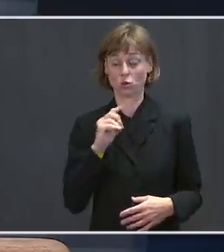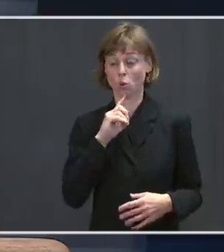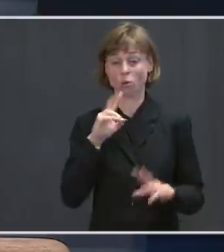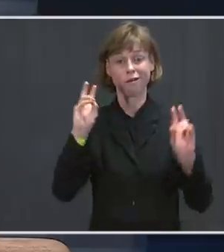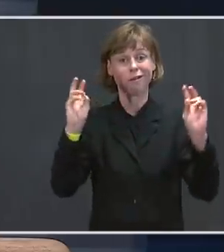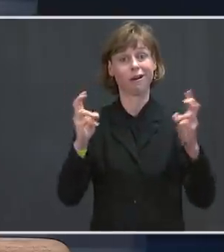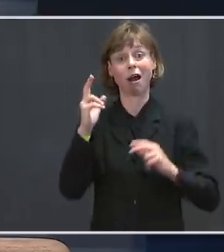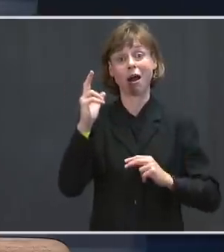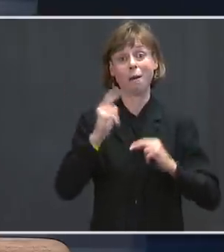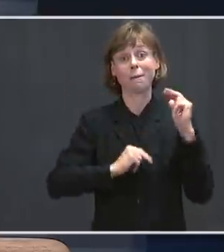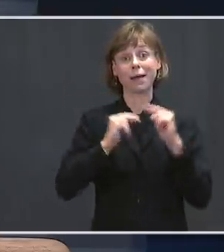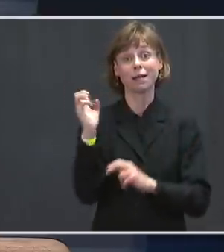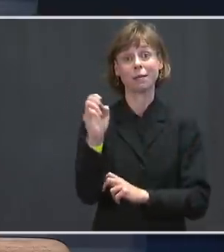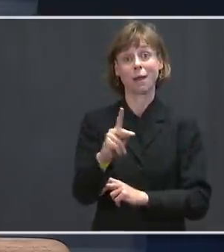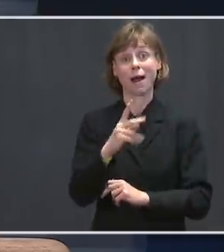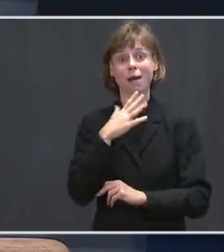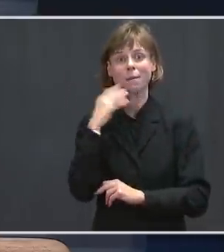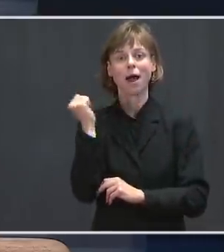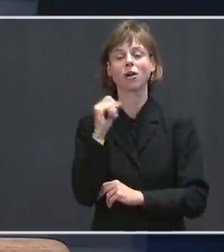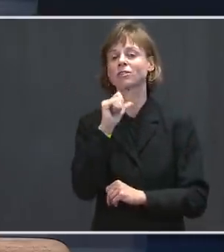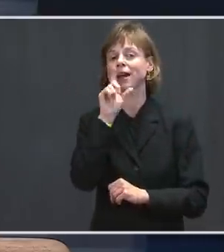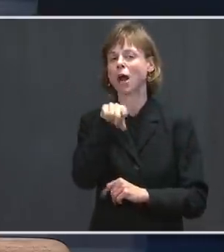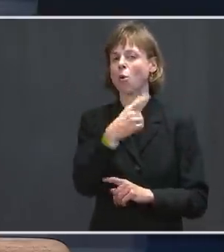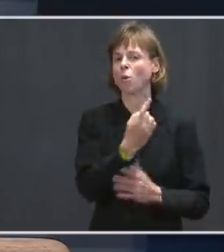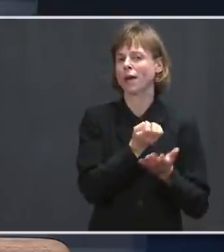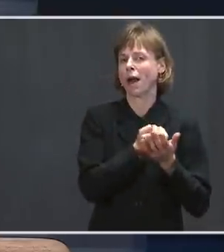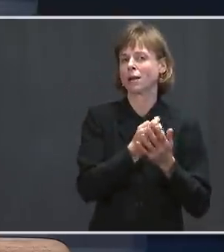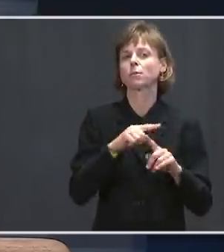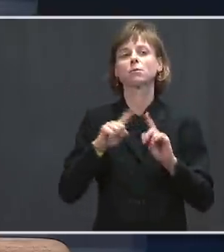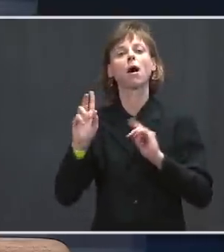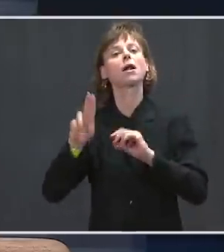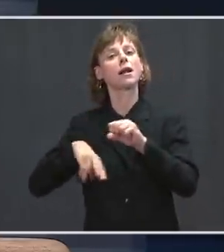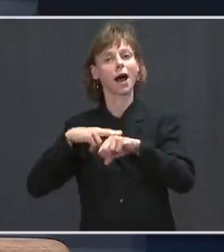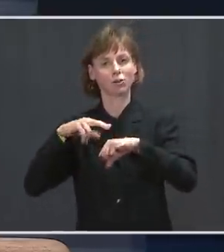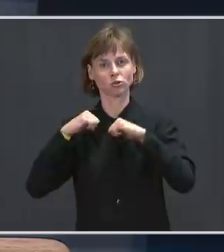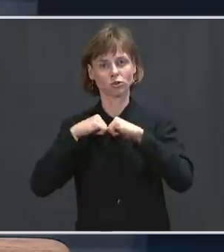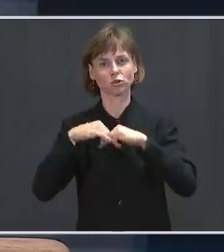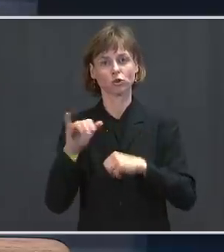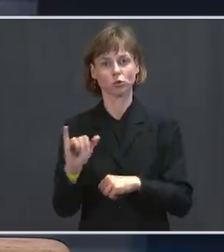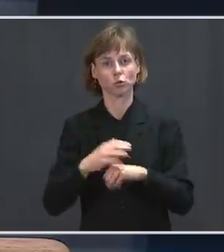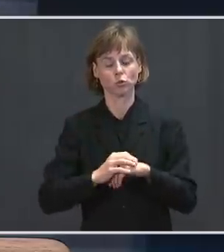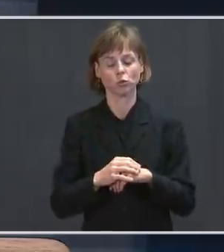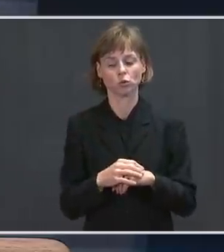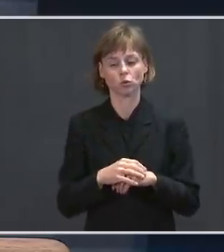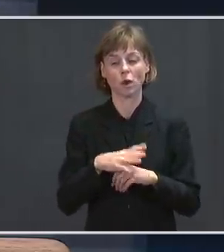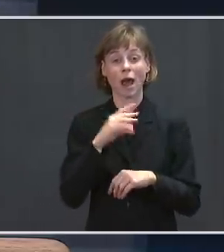it's about national security as well. And then it's about the set of issues that working families in this country